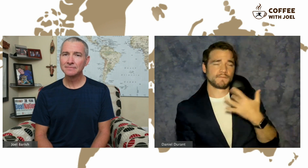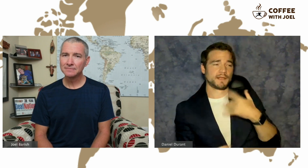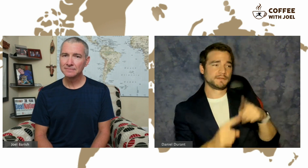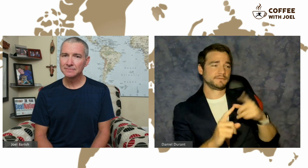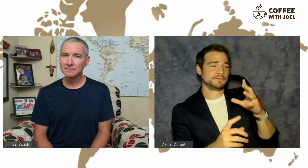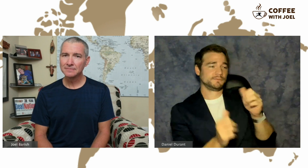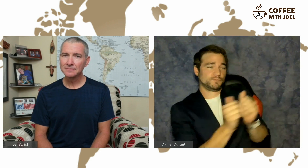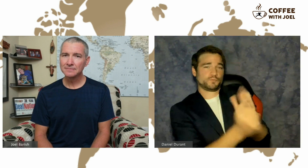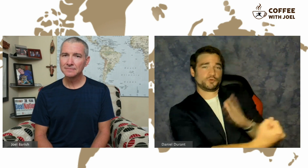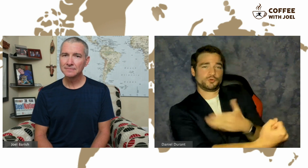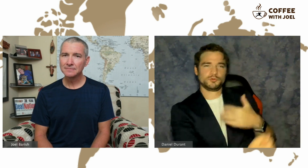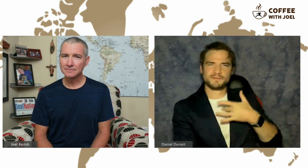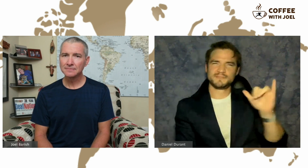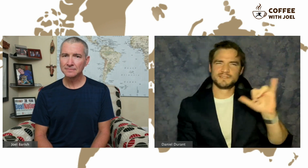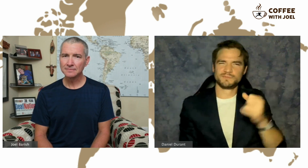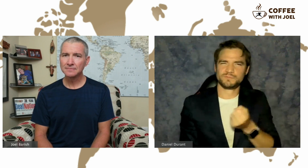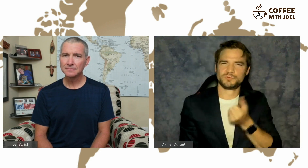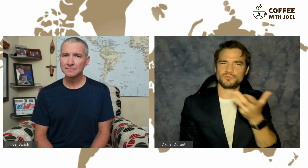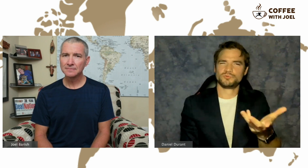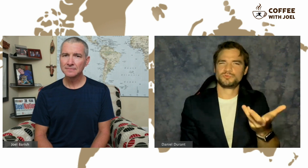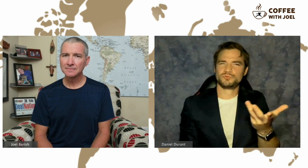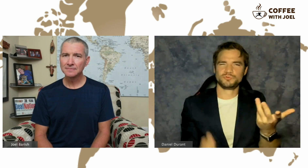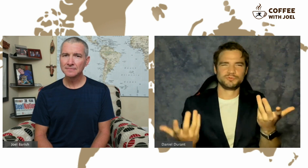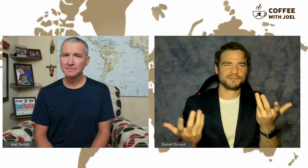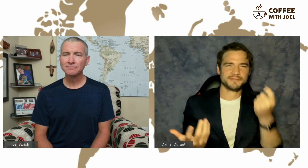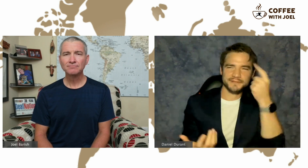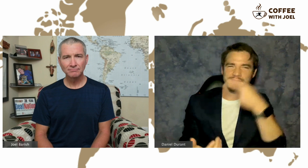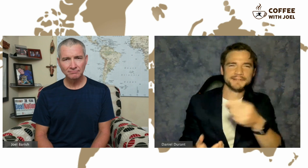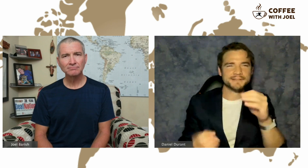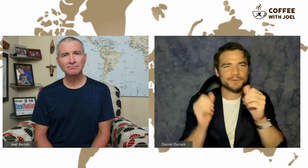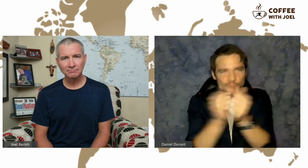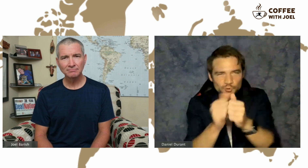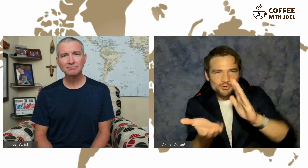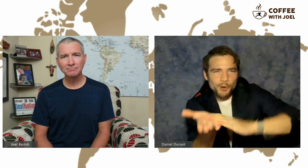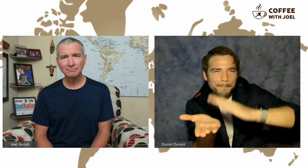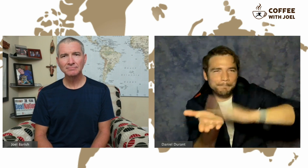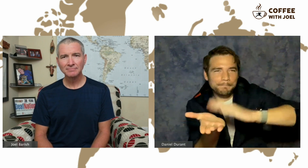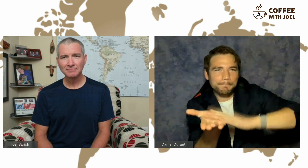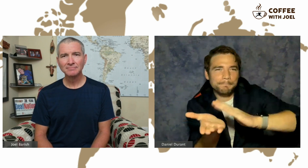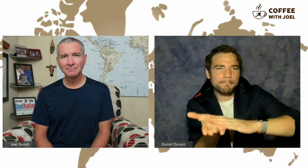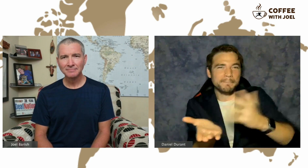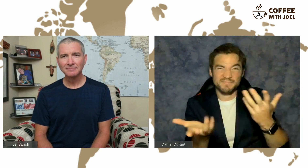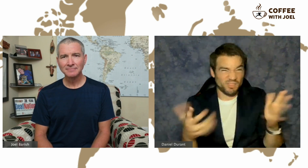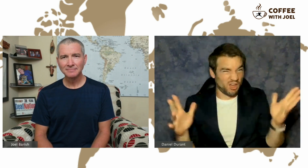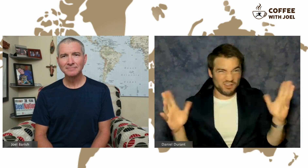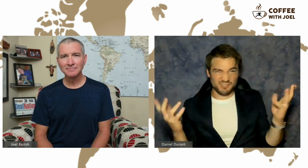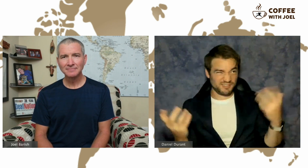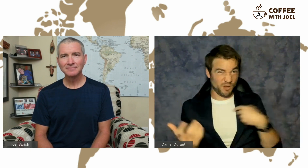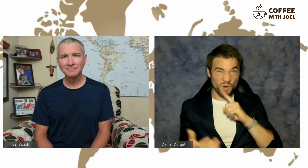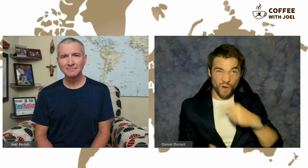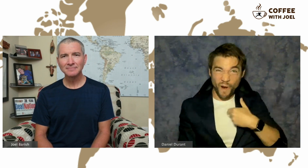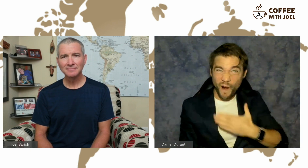Maybe I feel with music, it feels like poetry because it comes with a rhythm, that’s it.